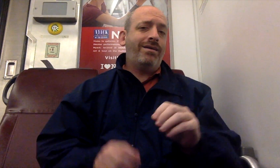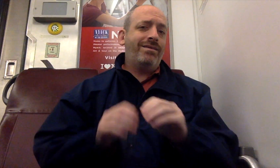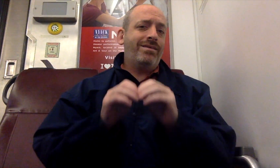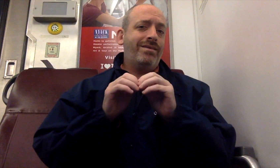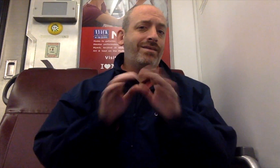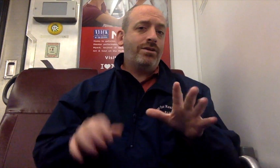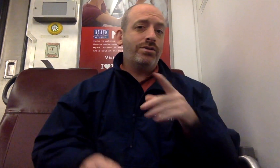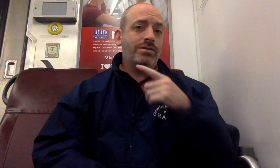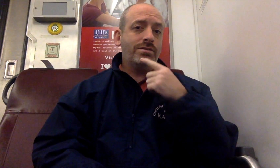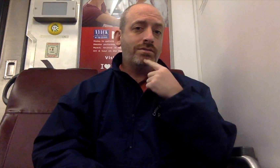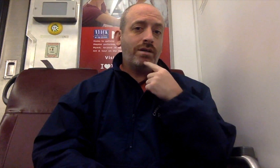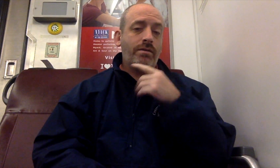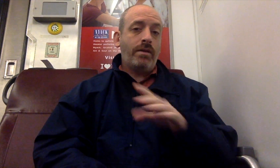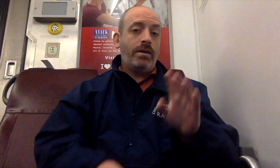The ADA law clearly states